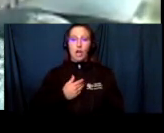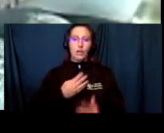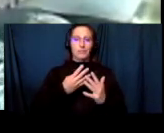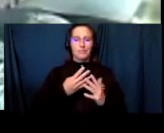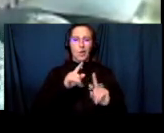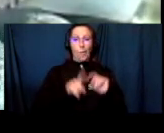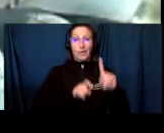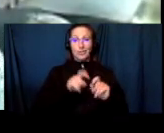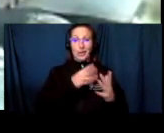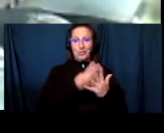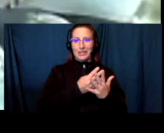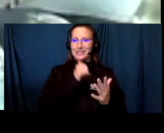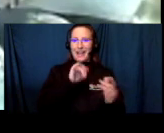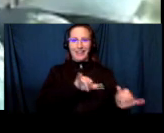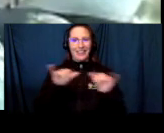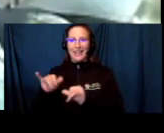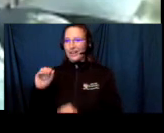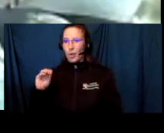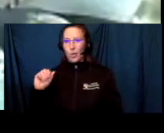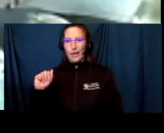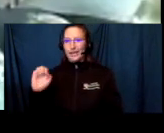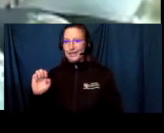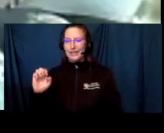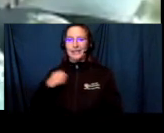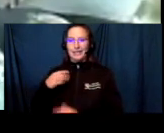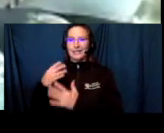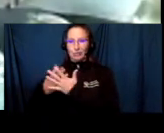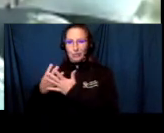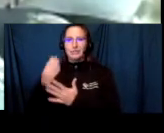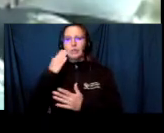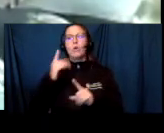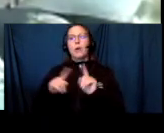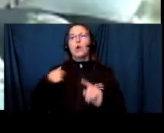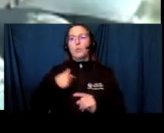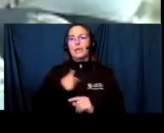objective screening like an OAE, but we do have a tool that was created in collaboration with